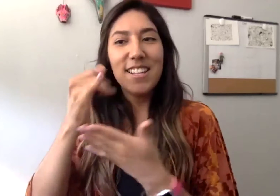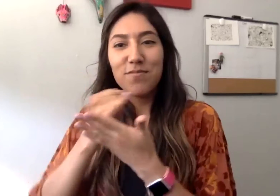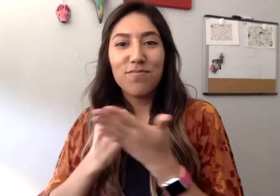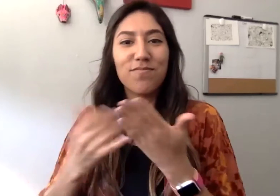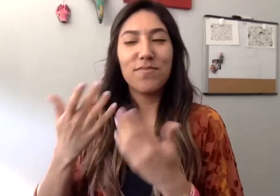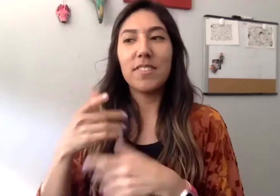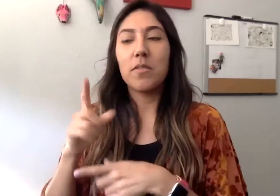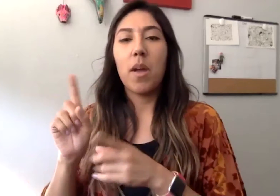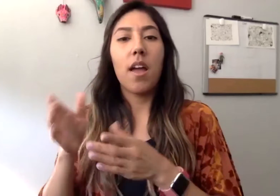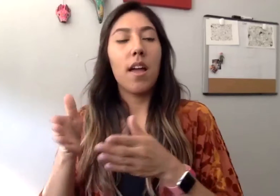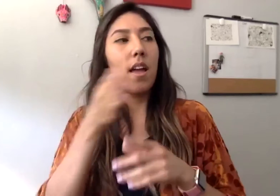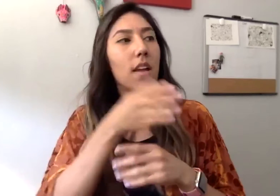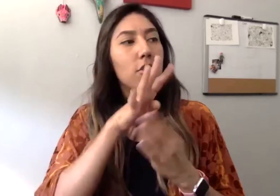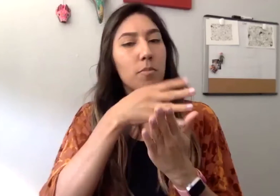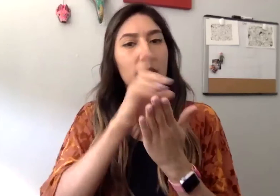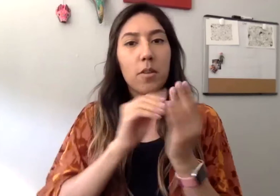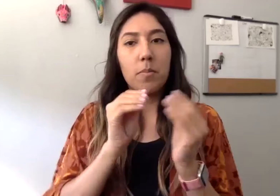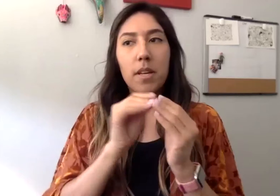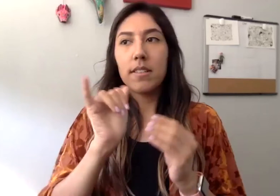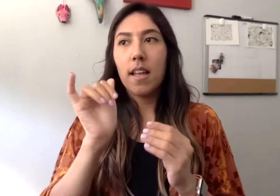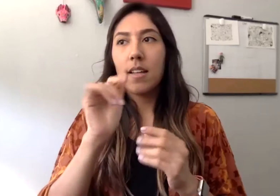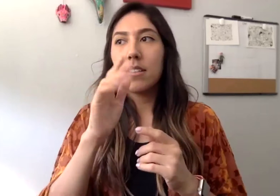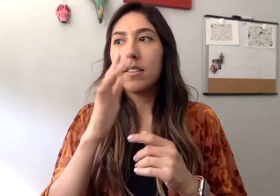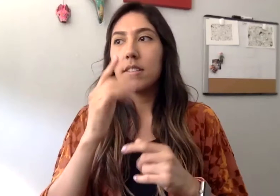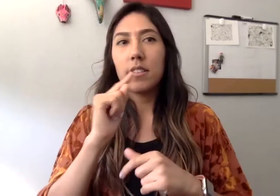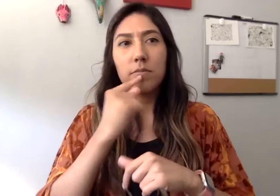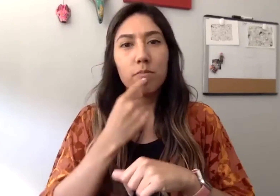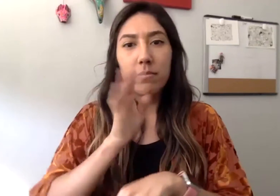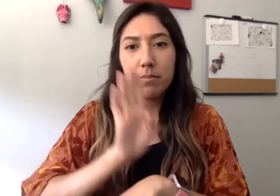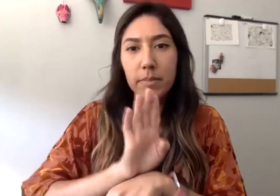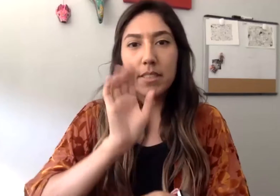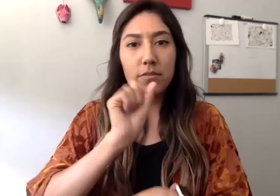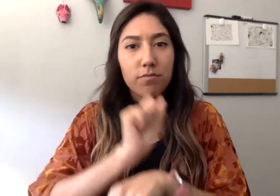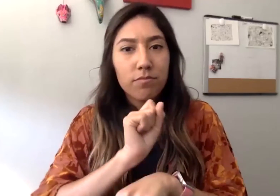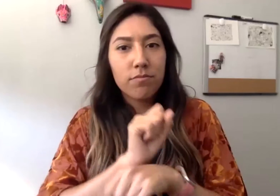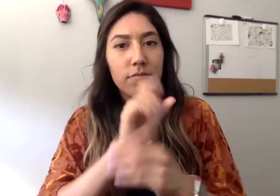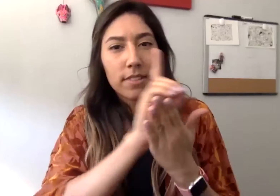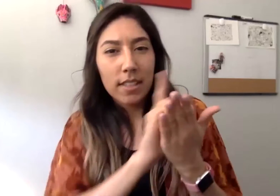enjoyment for me so i continued to work on both simultaneously.